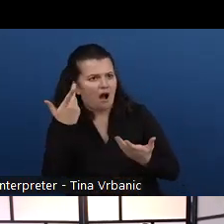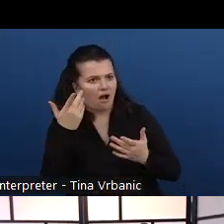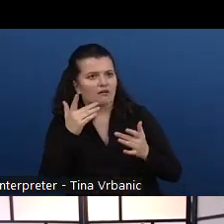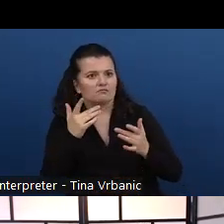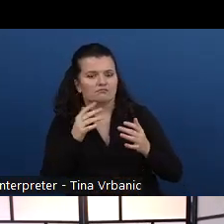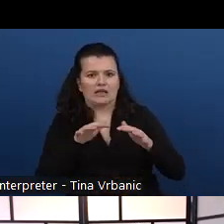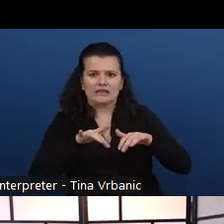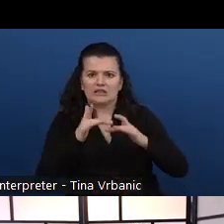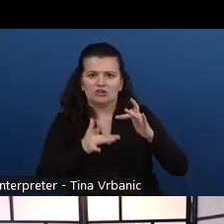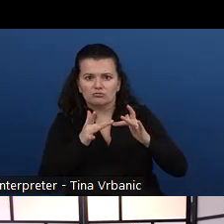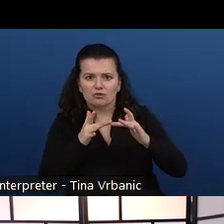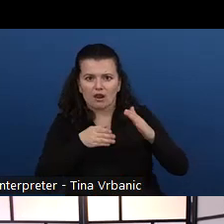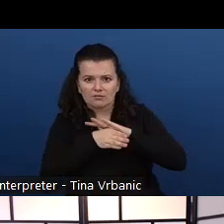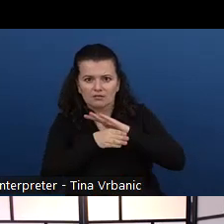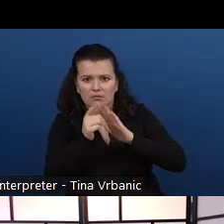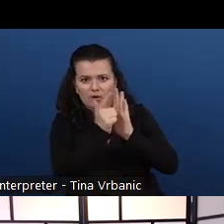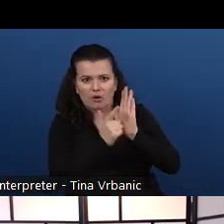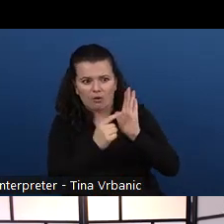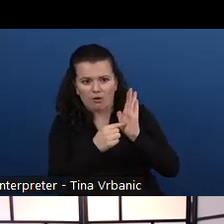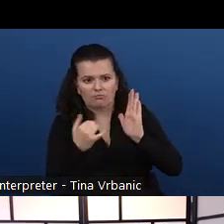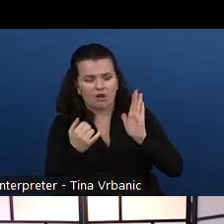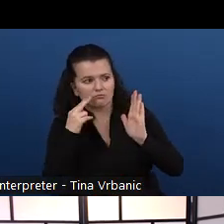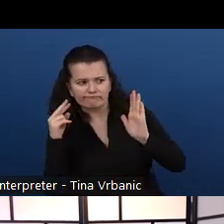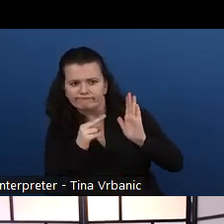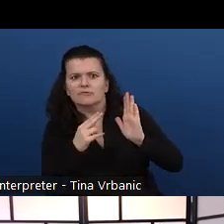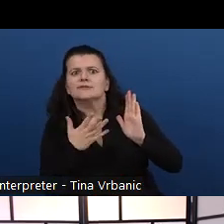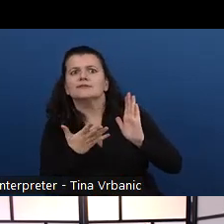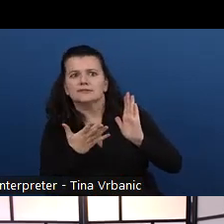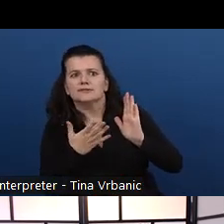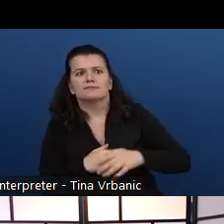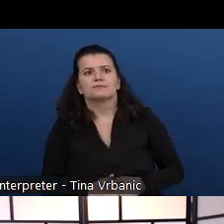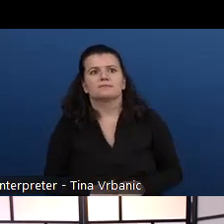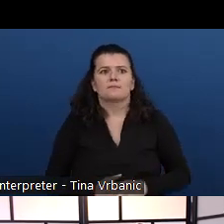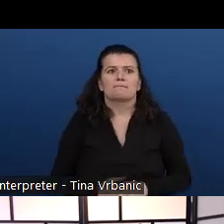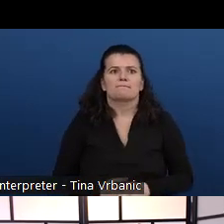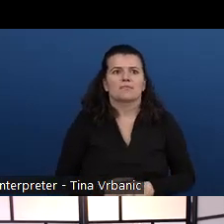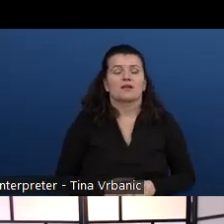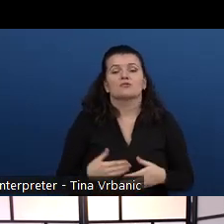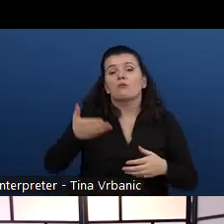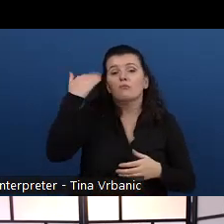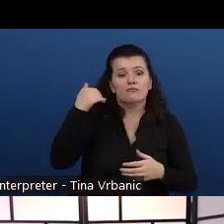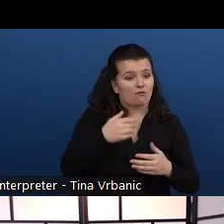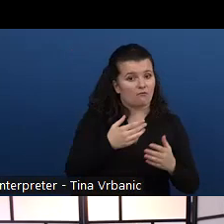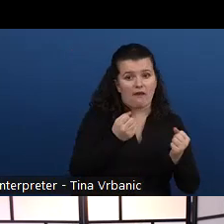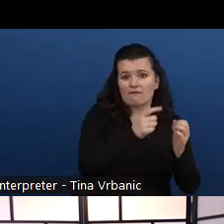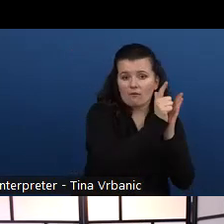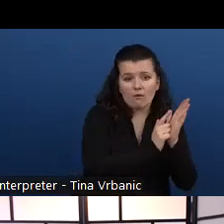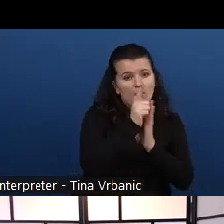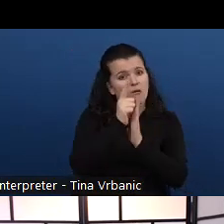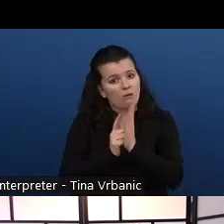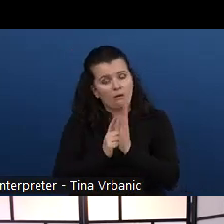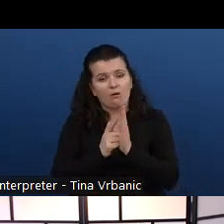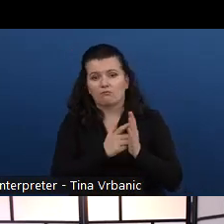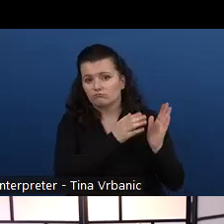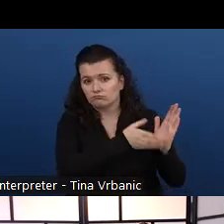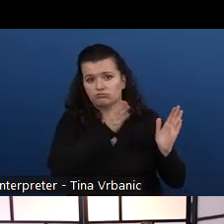Even if we have most everything, we still are waiting for a ministerial ruling, which